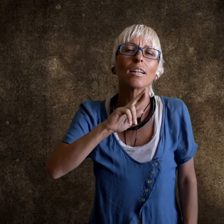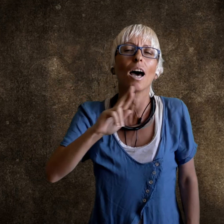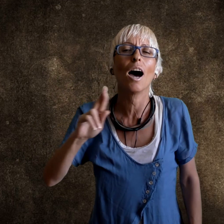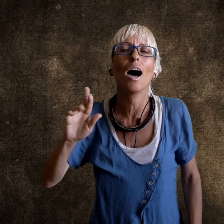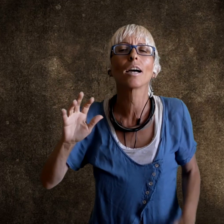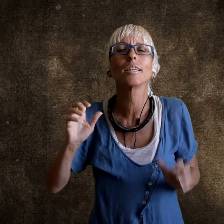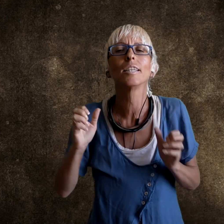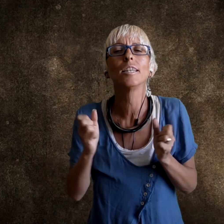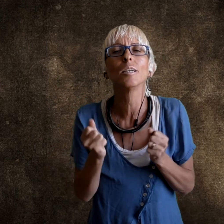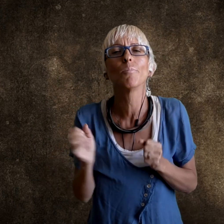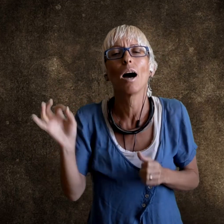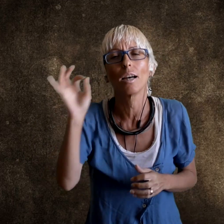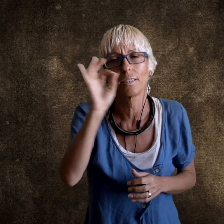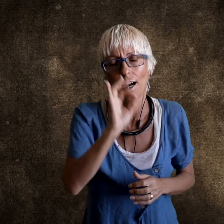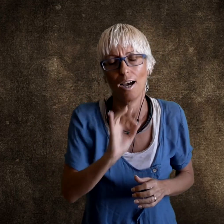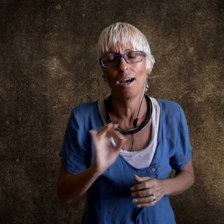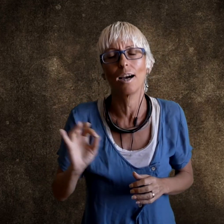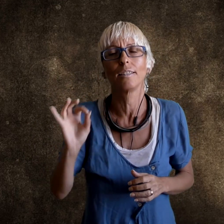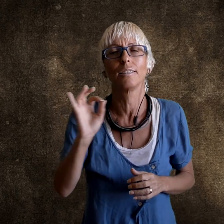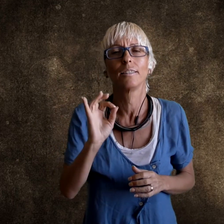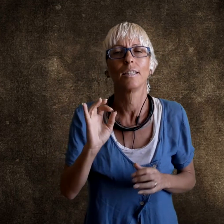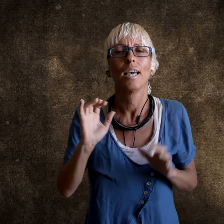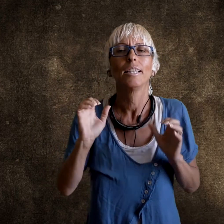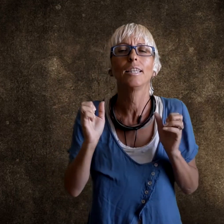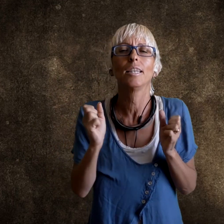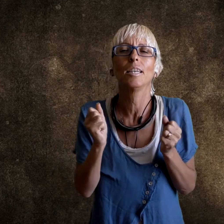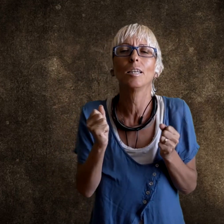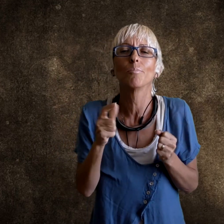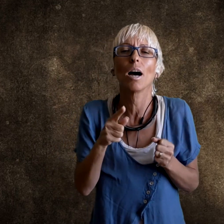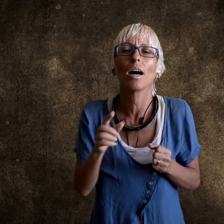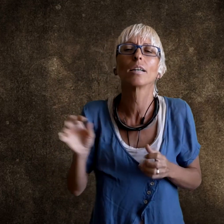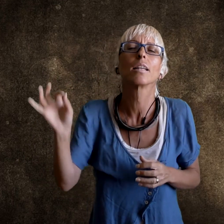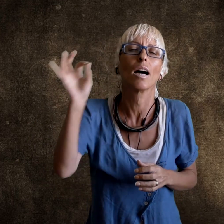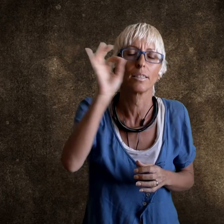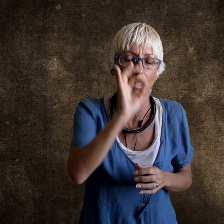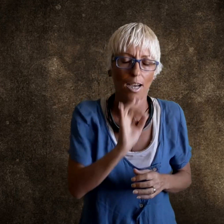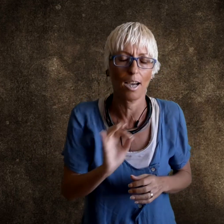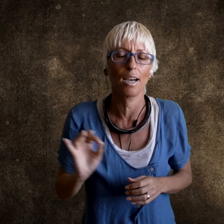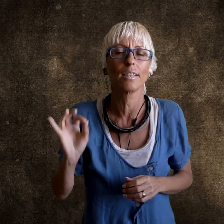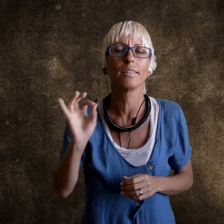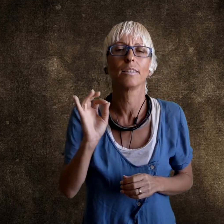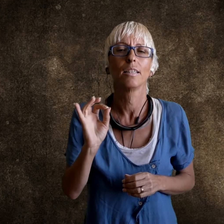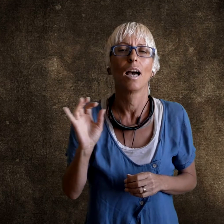gust if still if you still